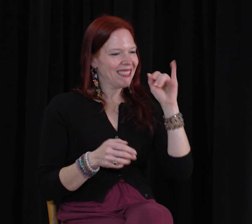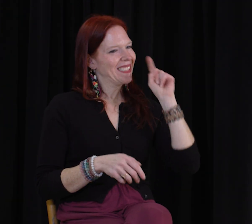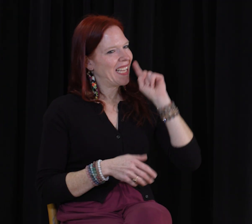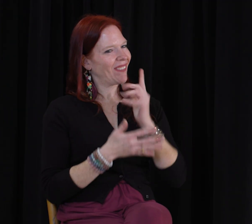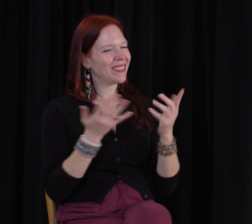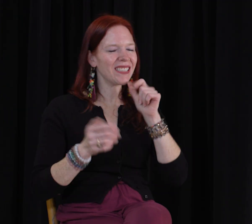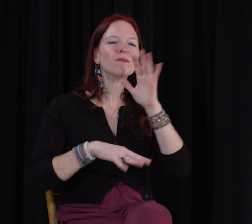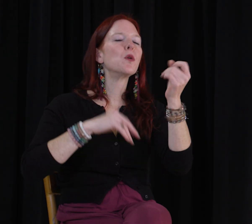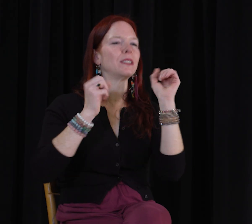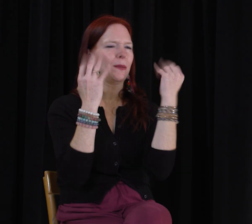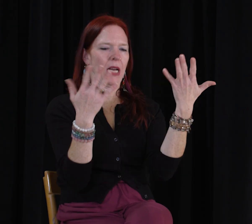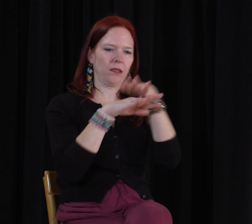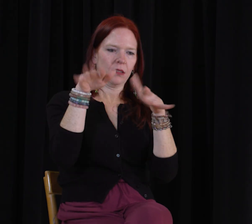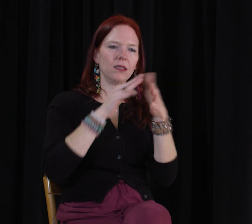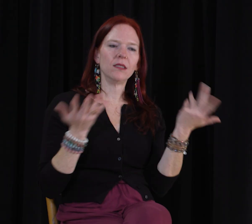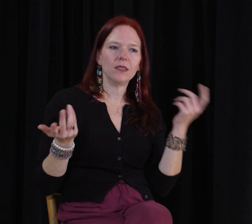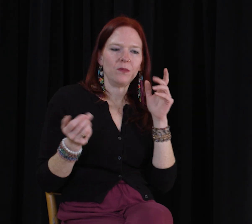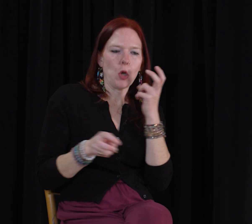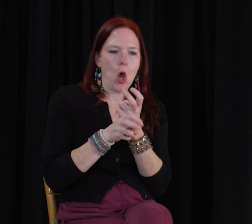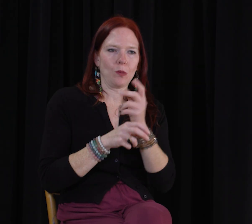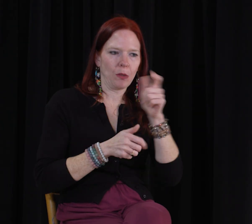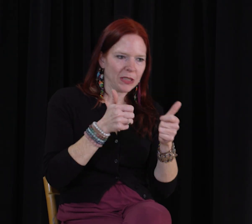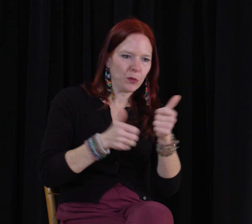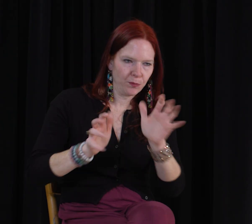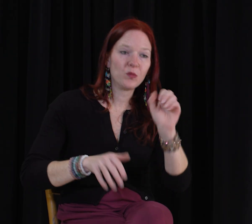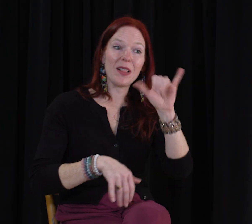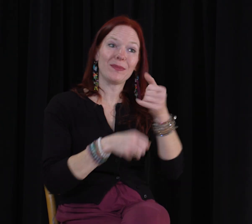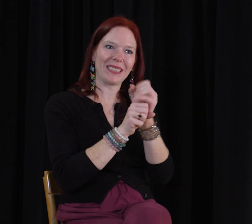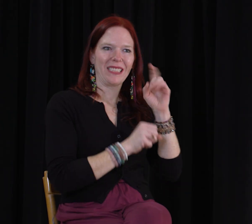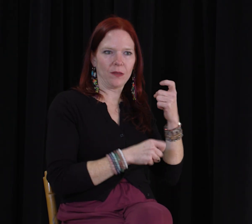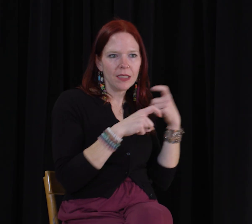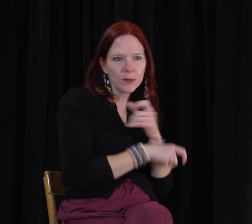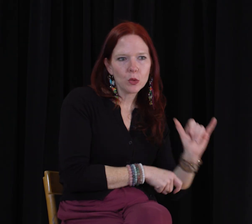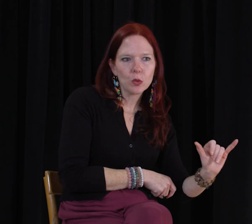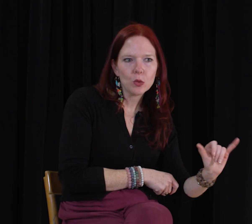They thought it was a Deaf thing, but it's not really. There was so much overlap, it was hard to tell which impacted which behaviors. That complicates diagnoses.